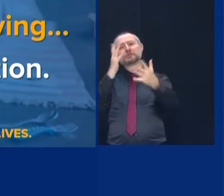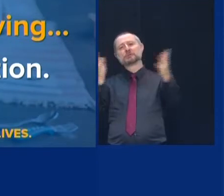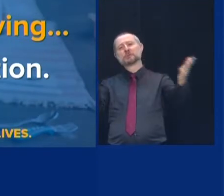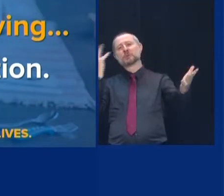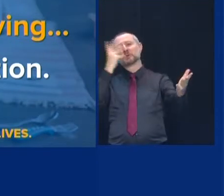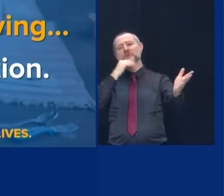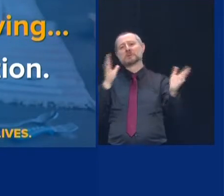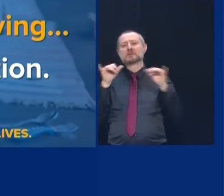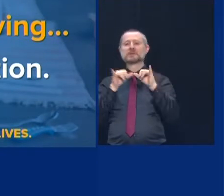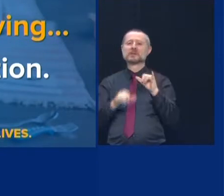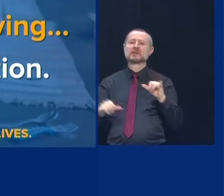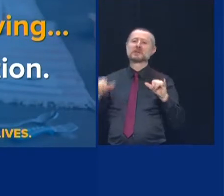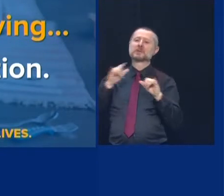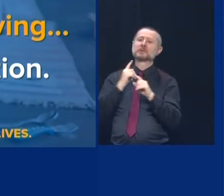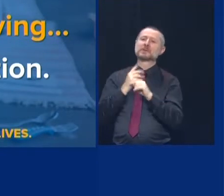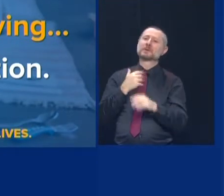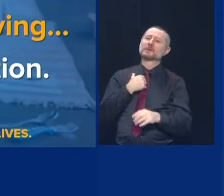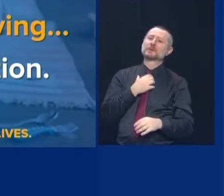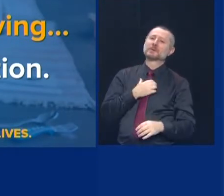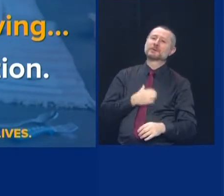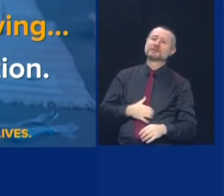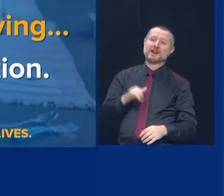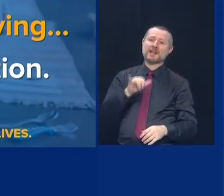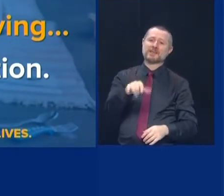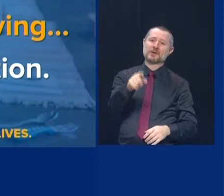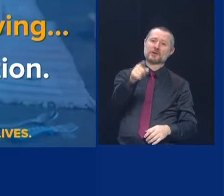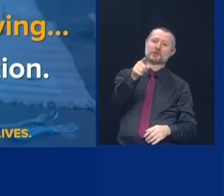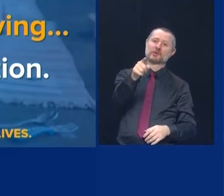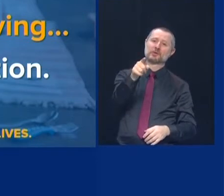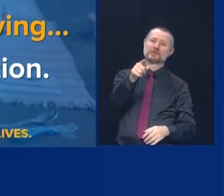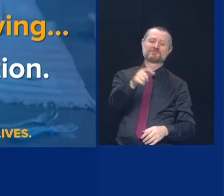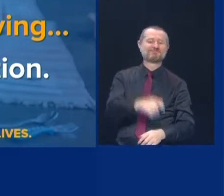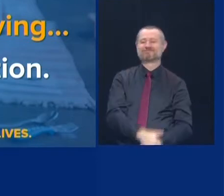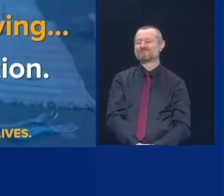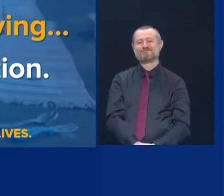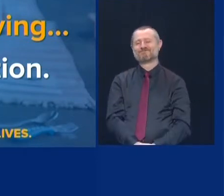HUGGING. YEAH, ALL BEAUTIFUL PICTURES OF THANKSGIVING IN THE STORYBOOK